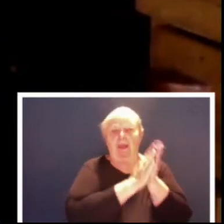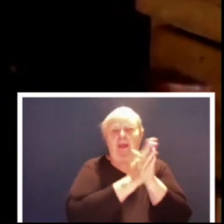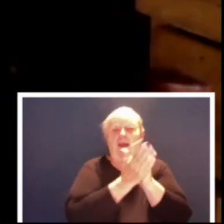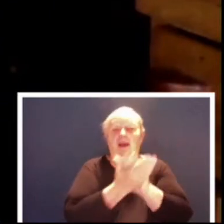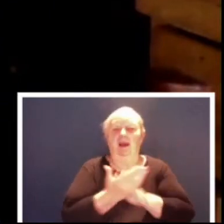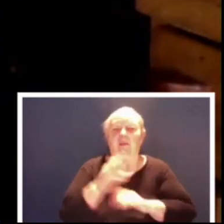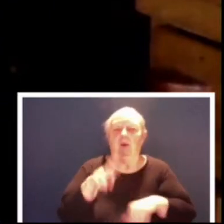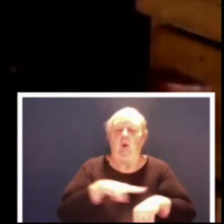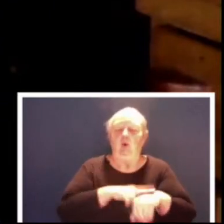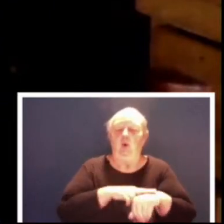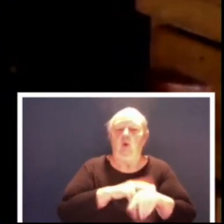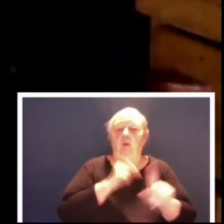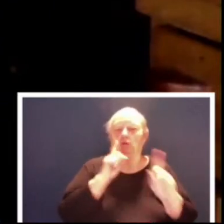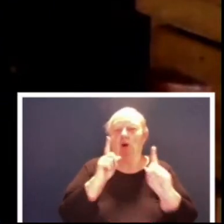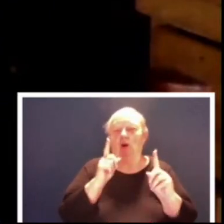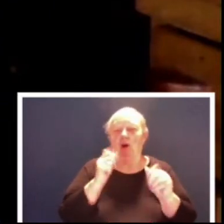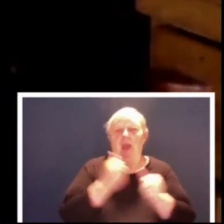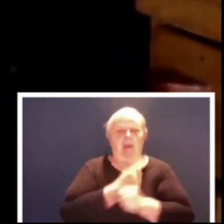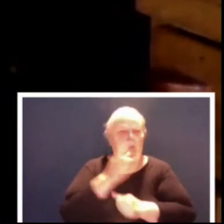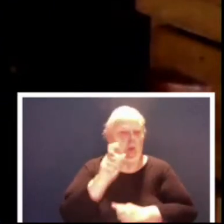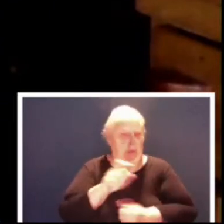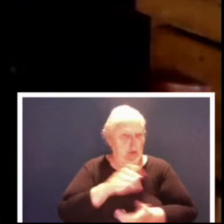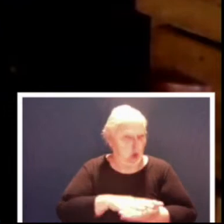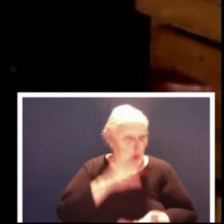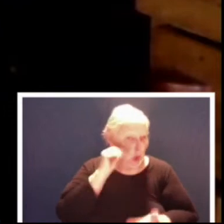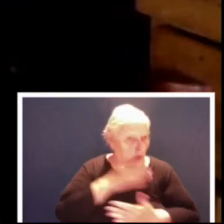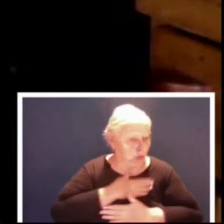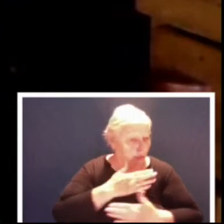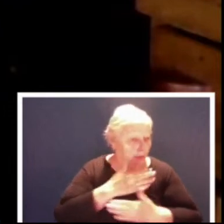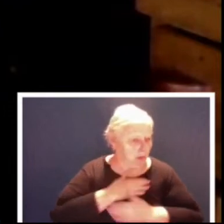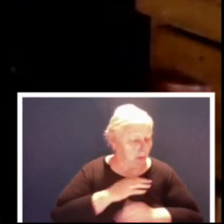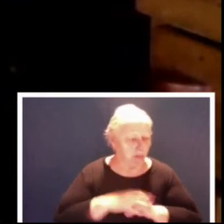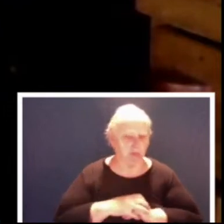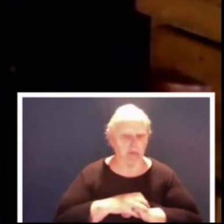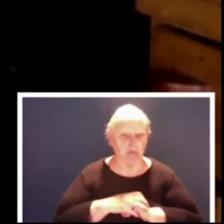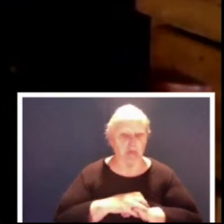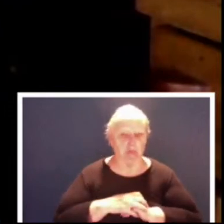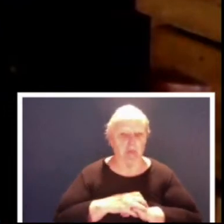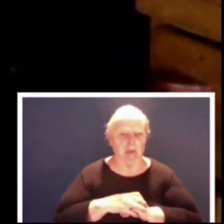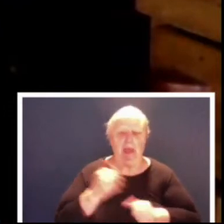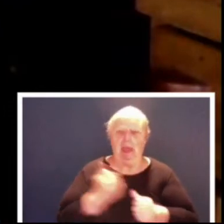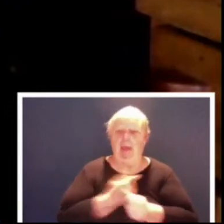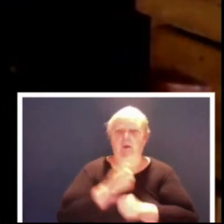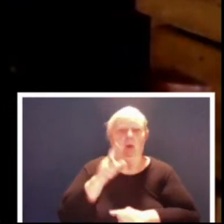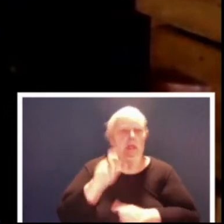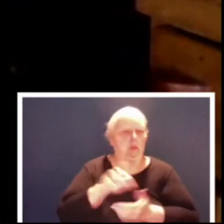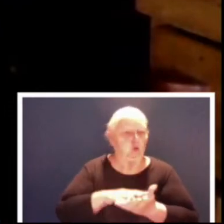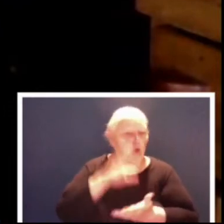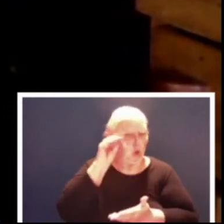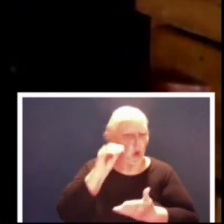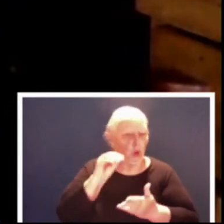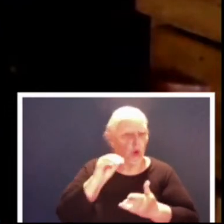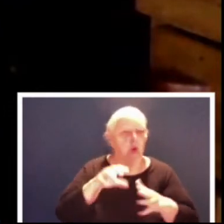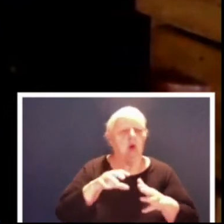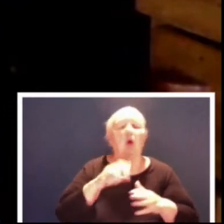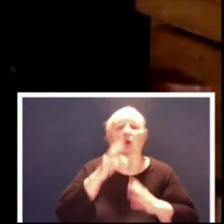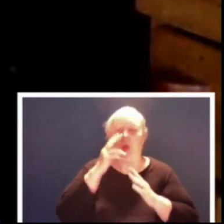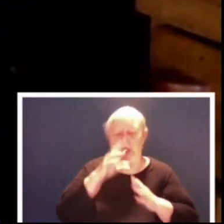everyone has to learn to read in a school, typically. So what if you learned literacy, like emotional literacy. Which would then be a--